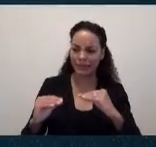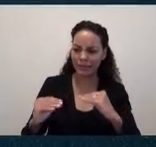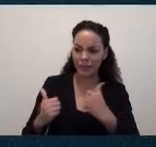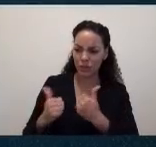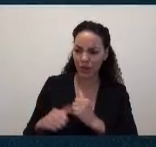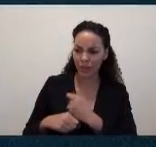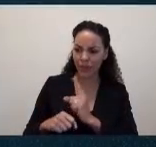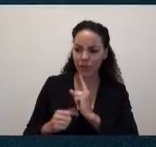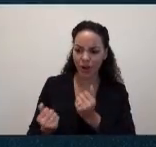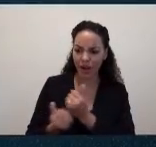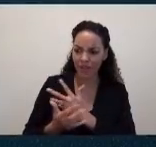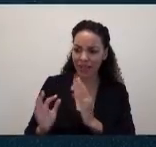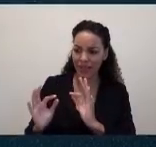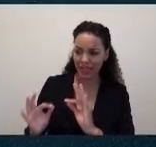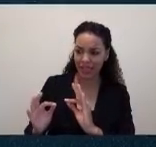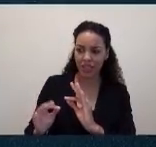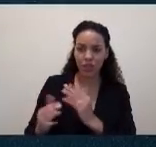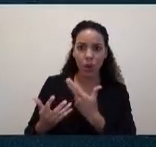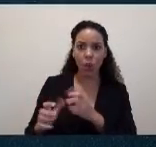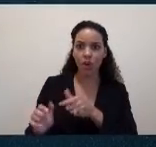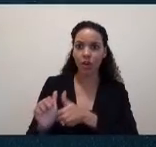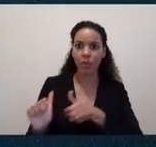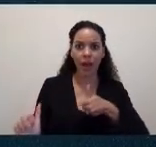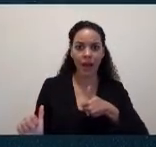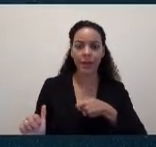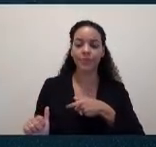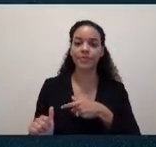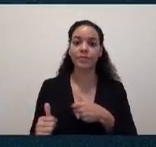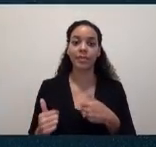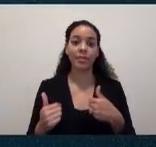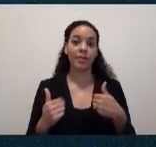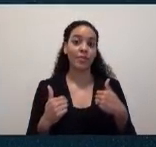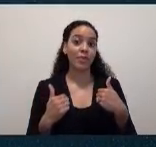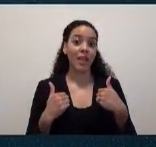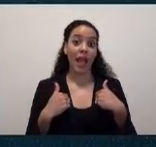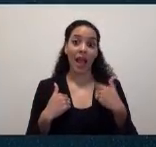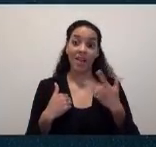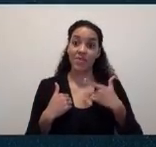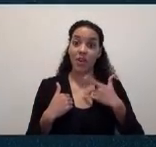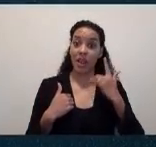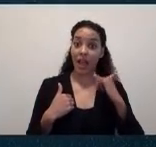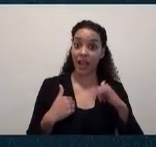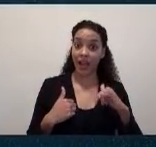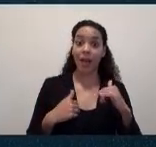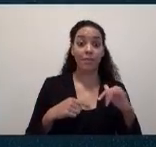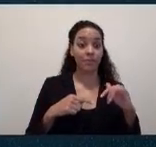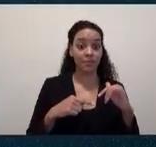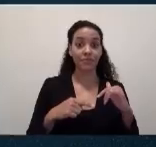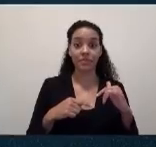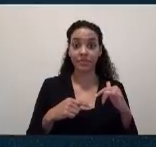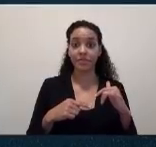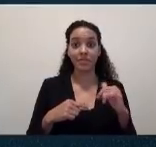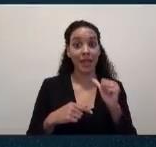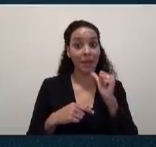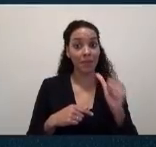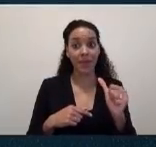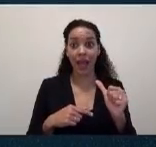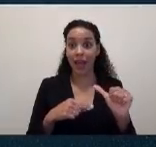I may be a trained assault helicopter pilot and a US Senator, but let me tell you, I am not a trained elementary school teacher.